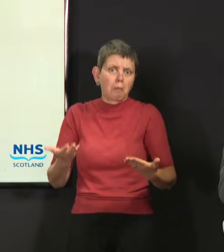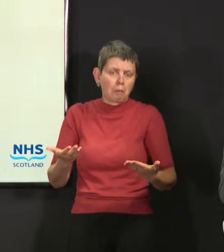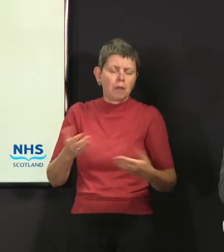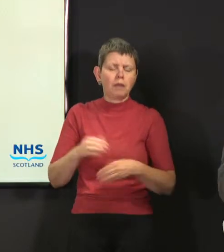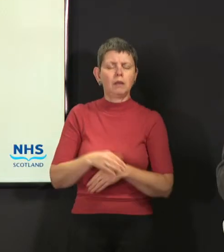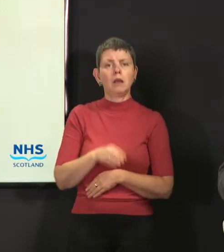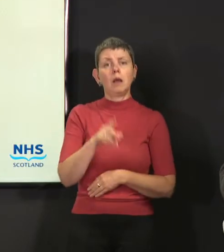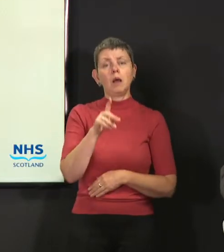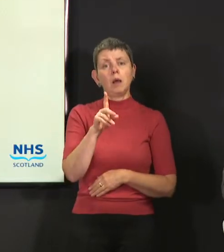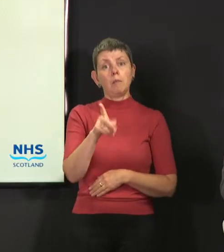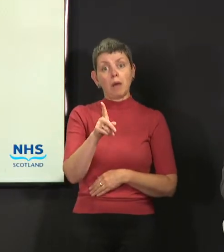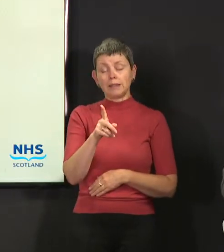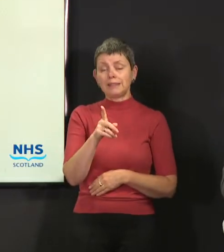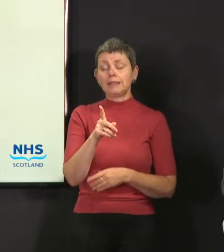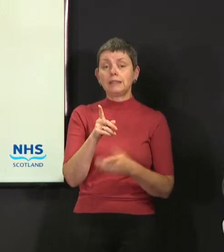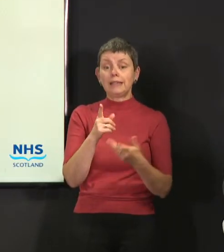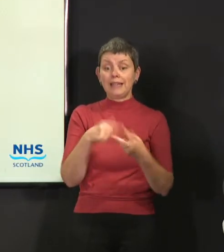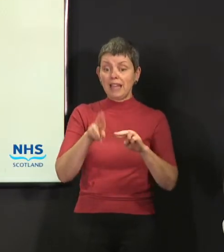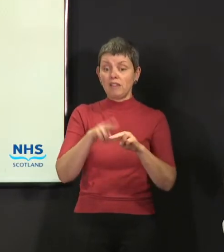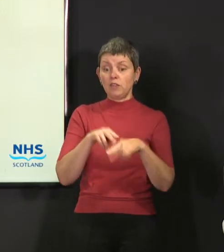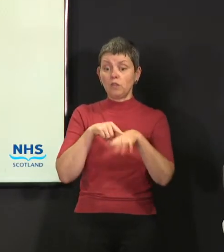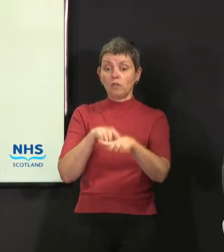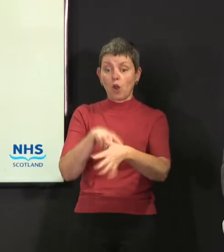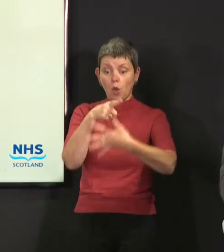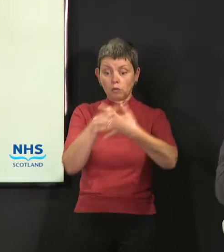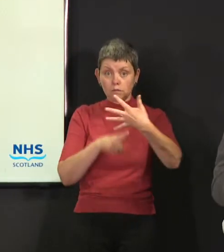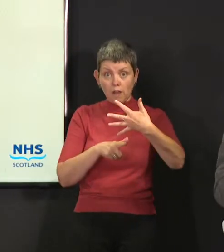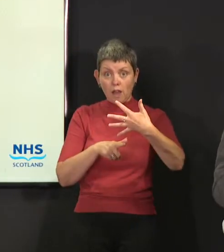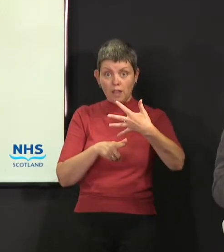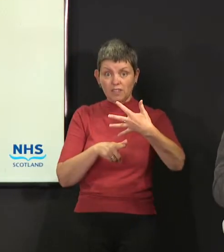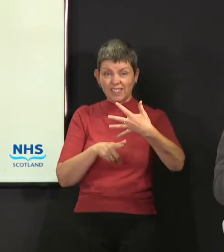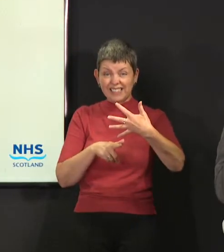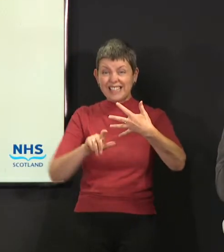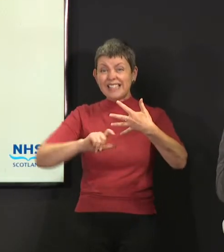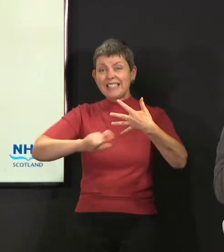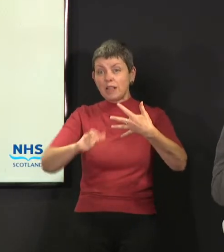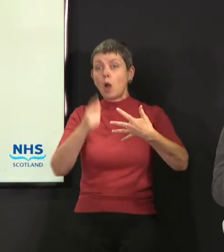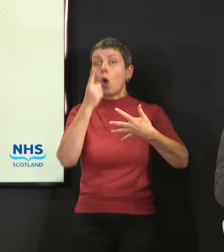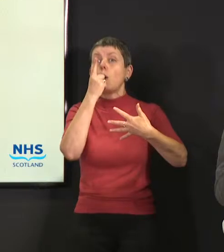the guidance that the virus will spread. This virus is usually infectious and very dangerous.